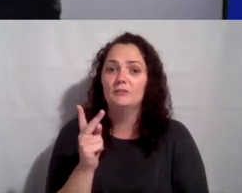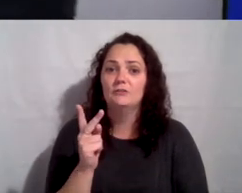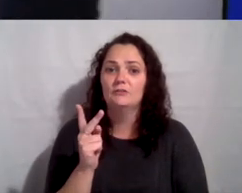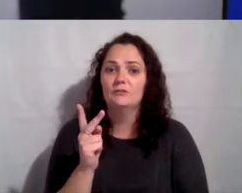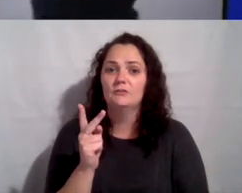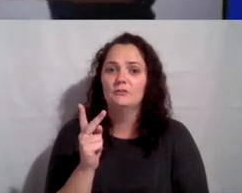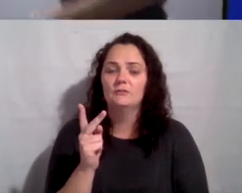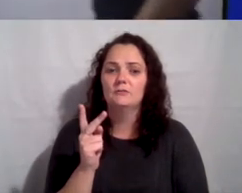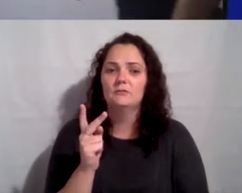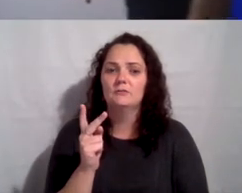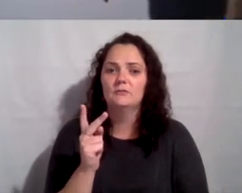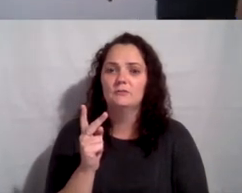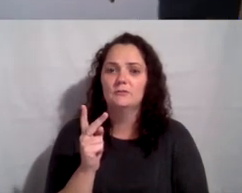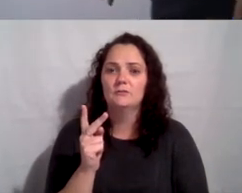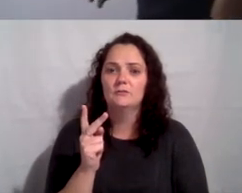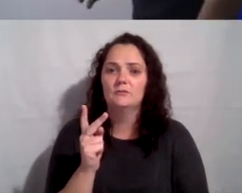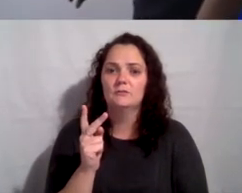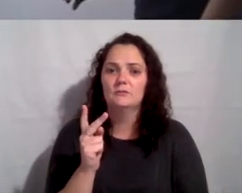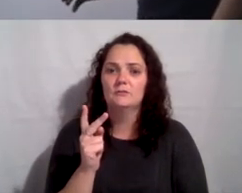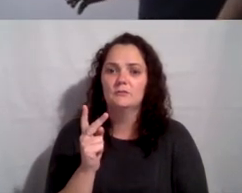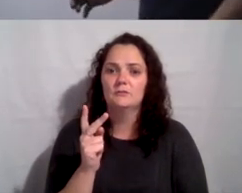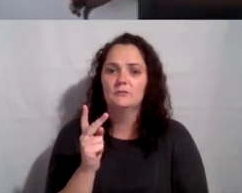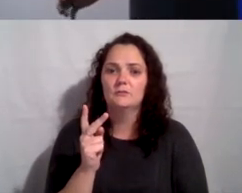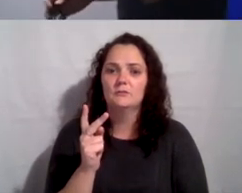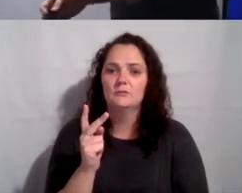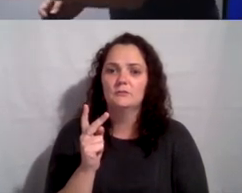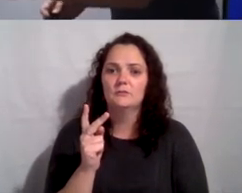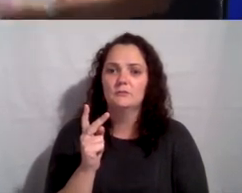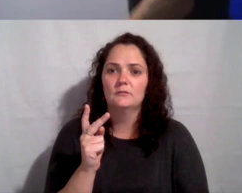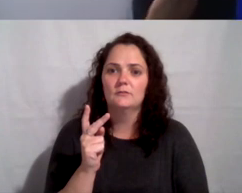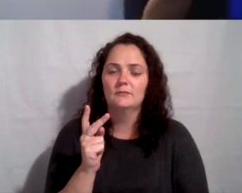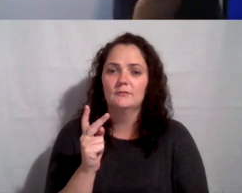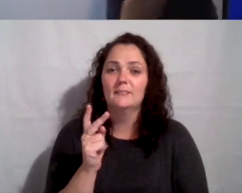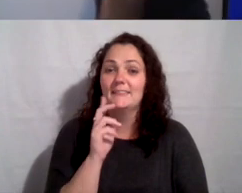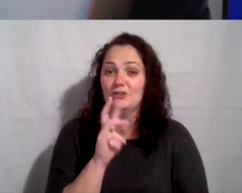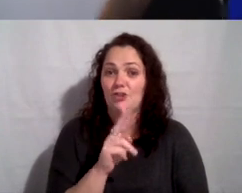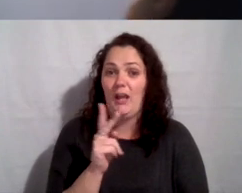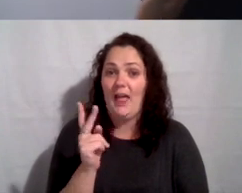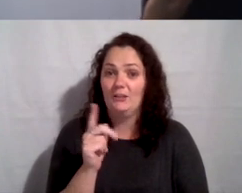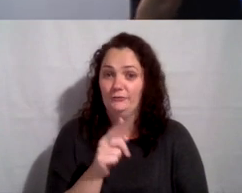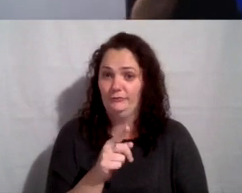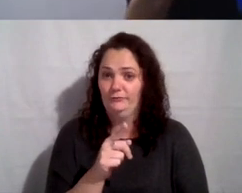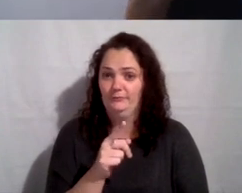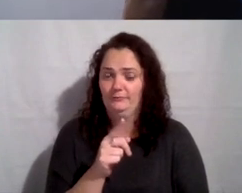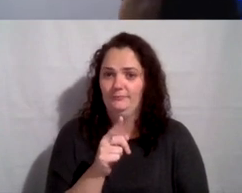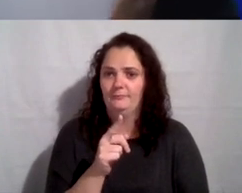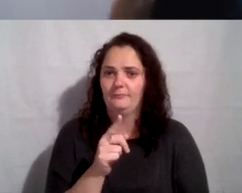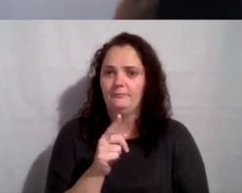weight a little bit and move a little bit with those tools there. And then we're going to go 30 seconds again and when they do that slight shift,